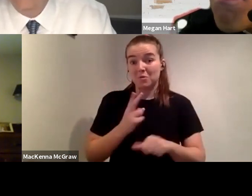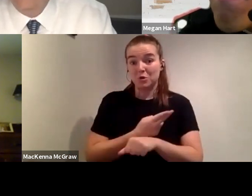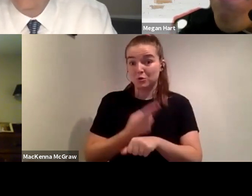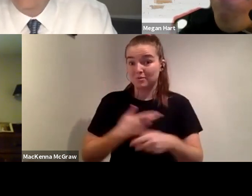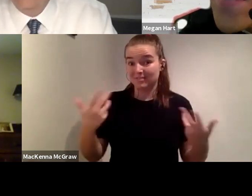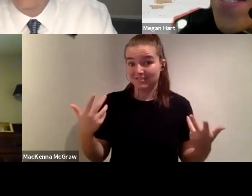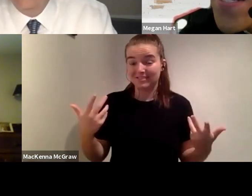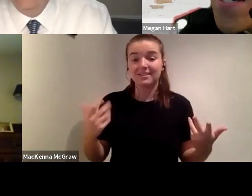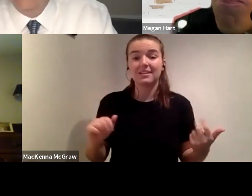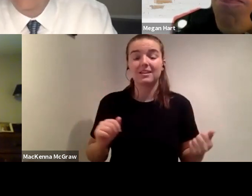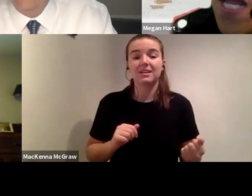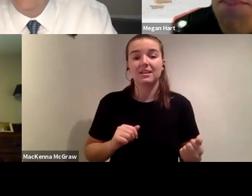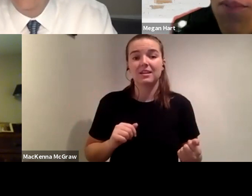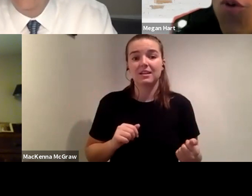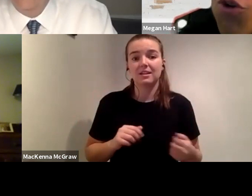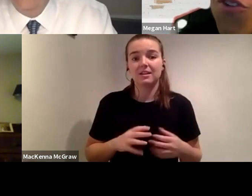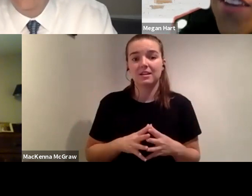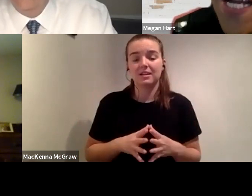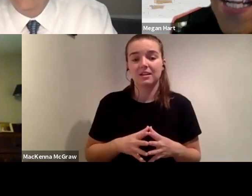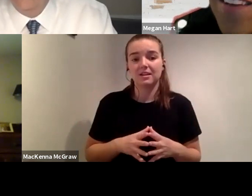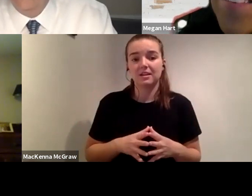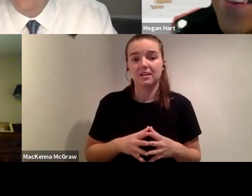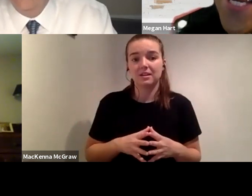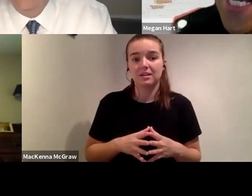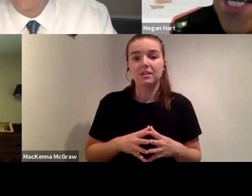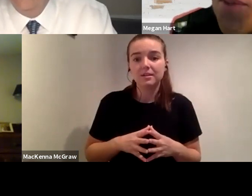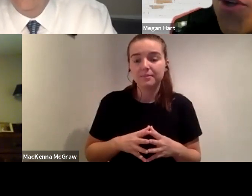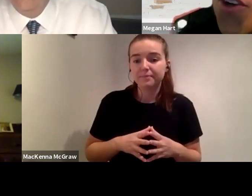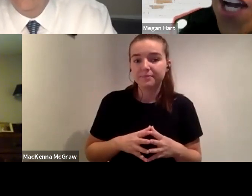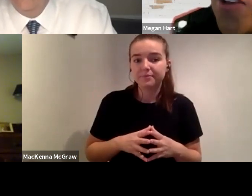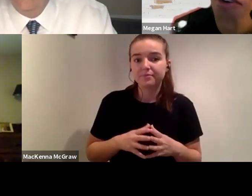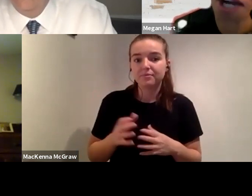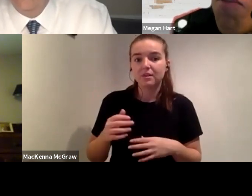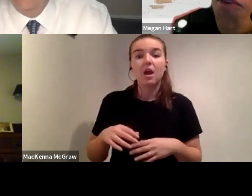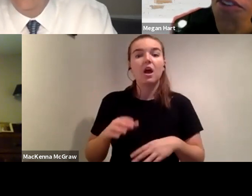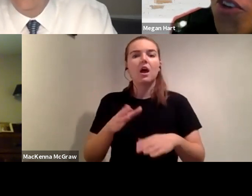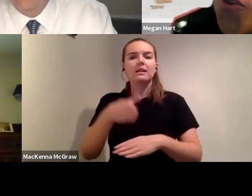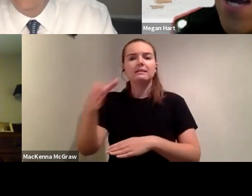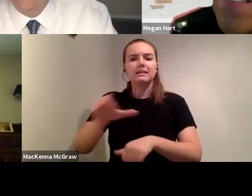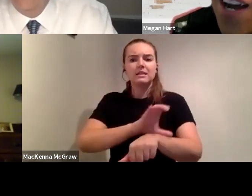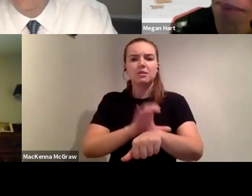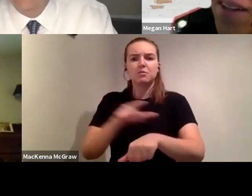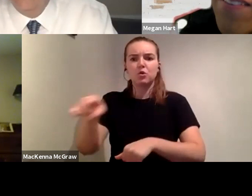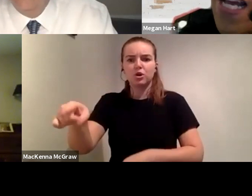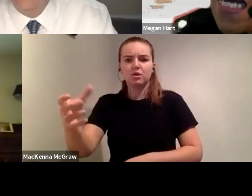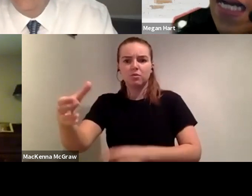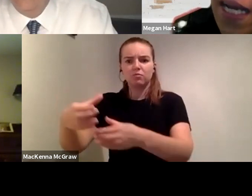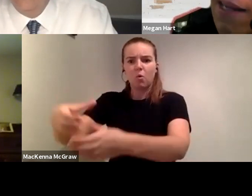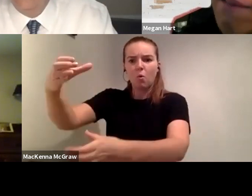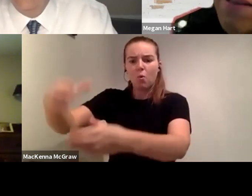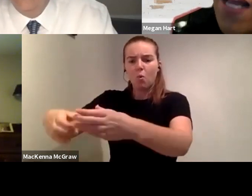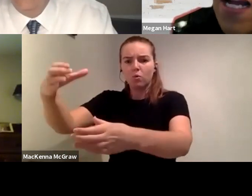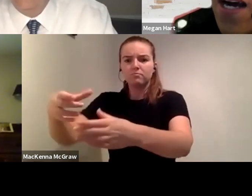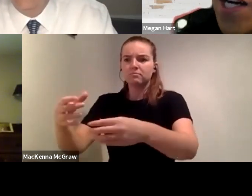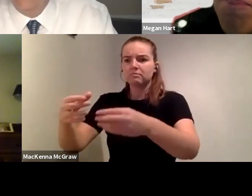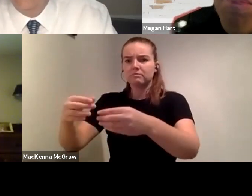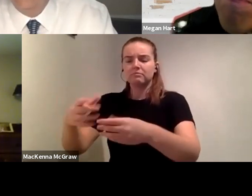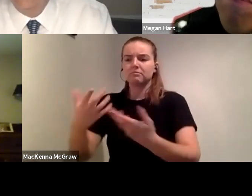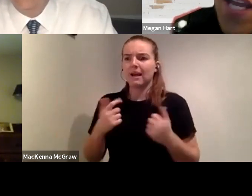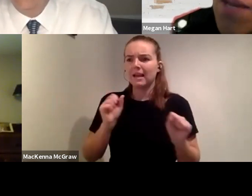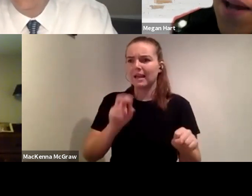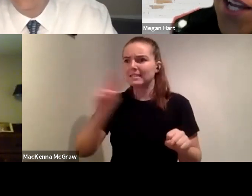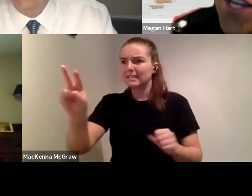My employer has an provided that.